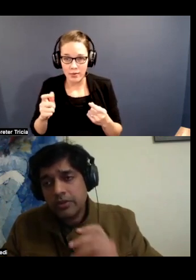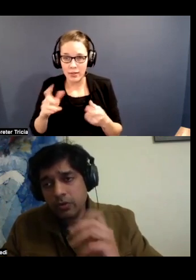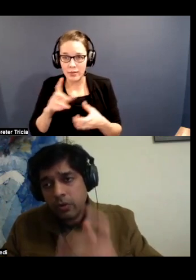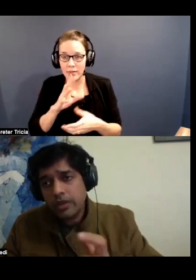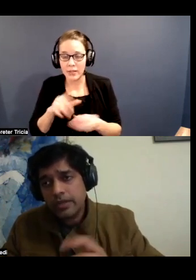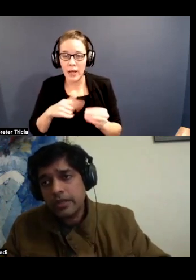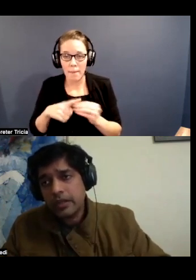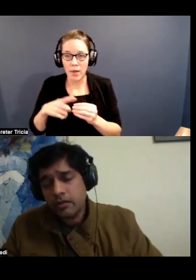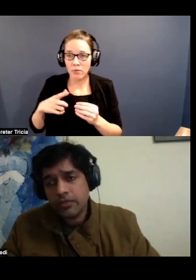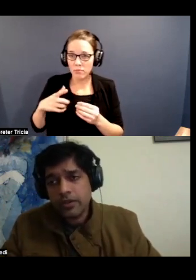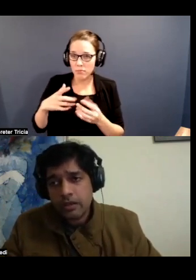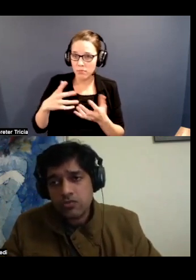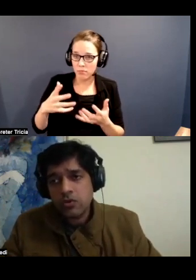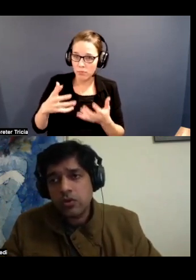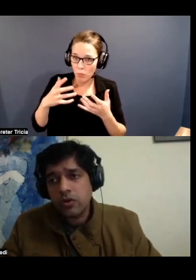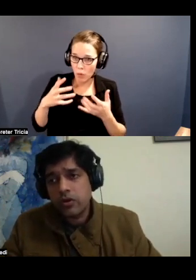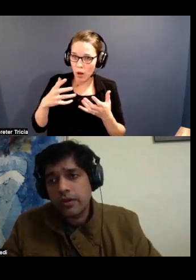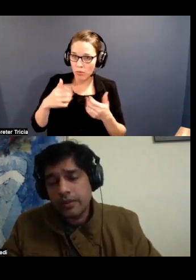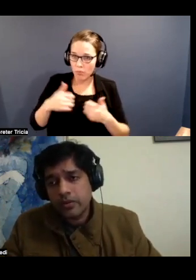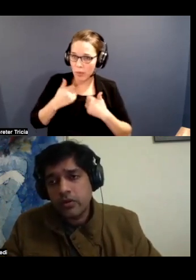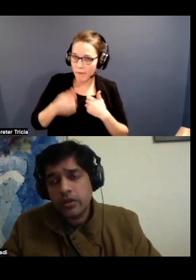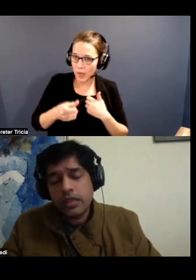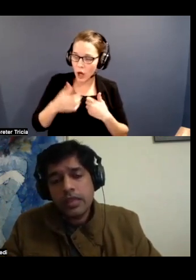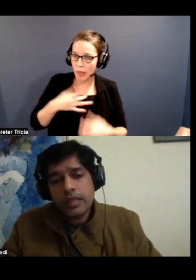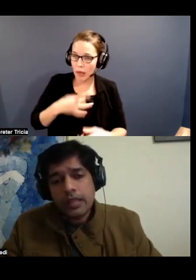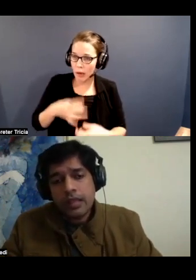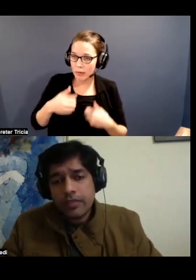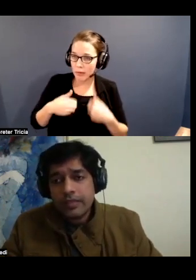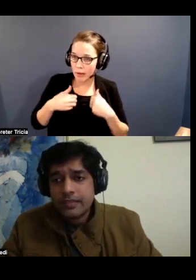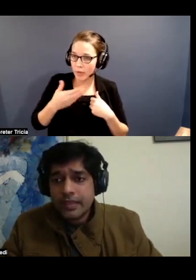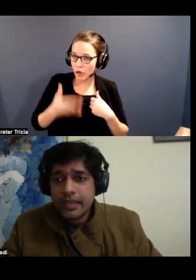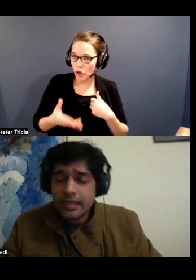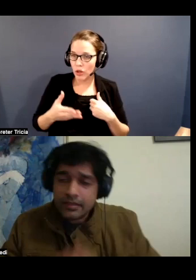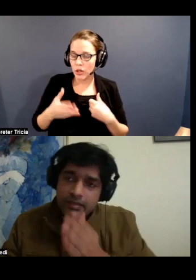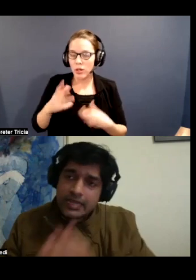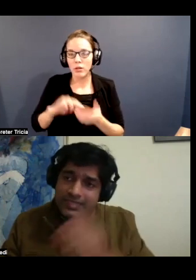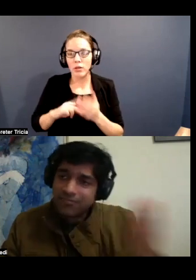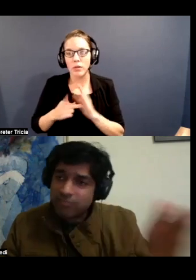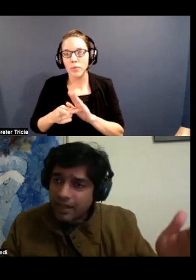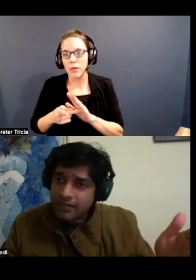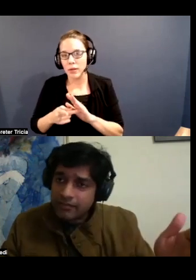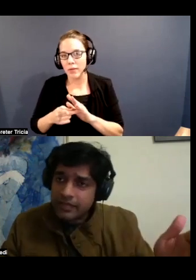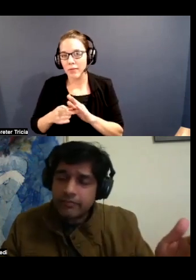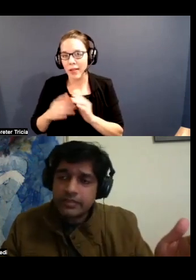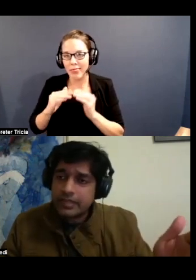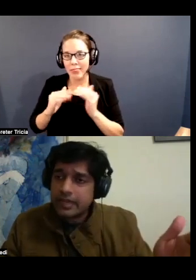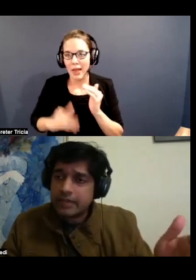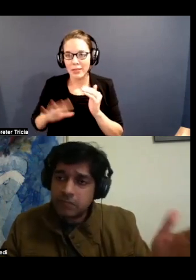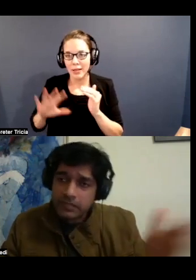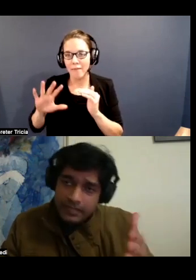or quality of their household or neighborhoods. When they say it's less than five, then we say that it's less